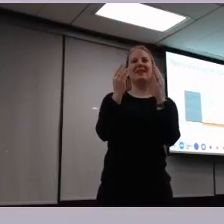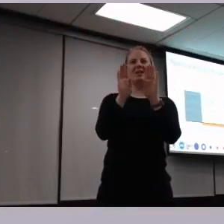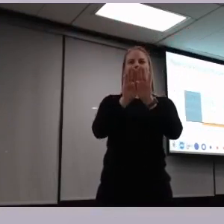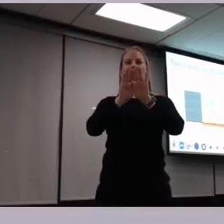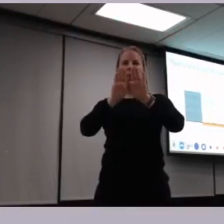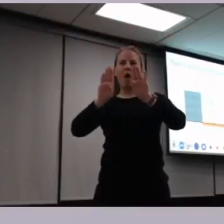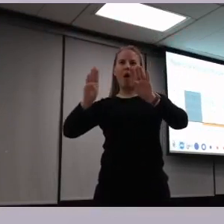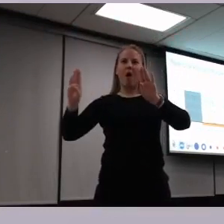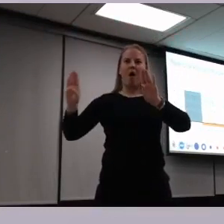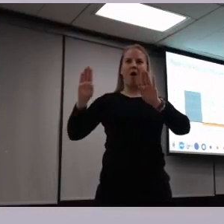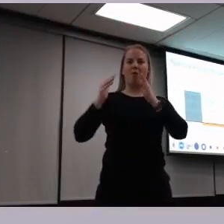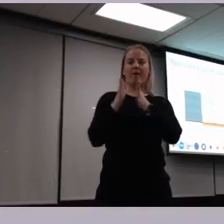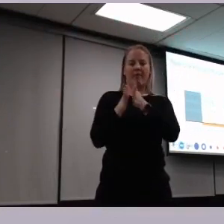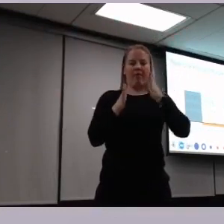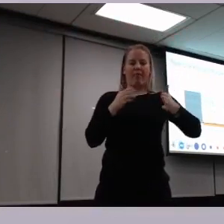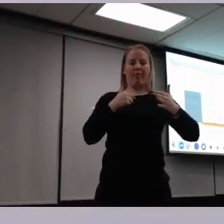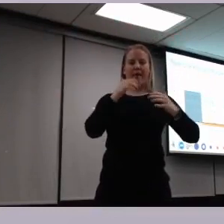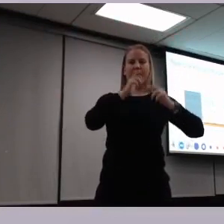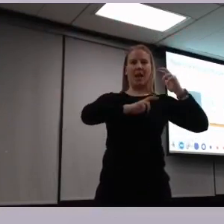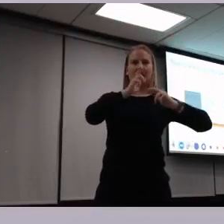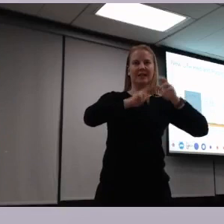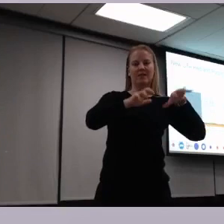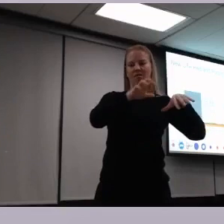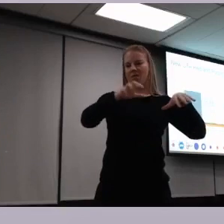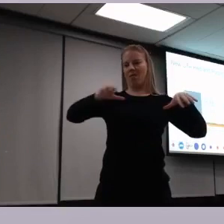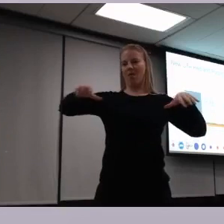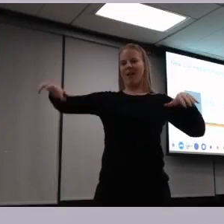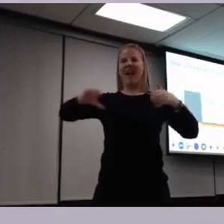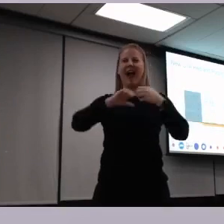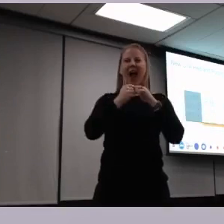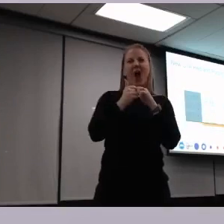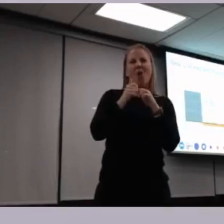And as you move north to south, those two those columns that come down